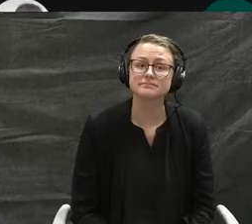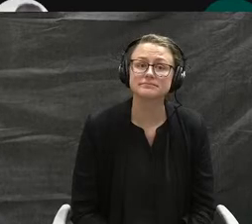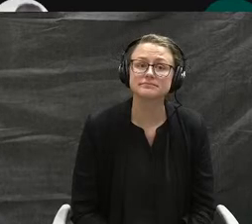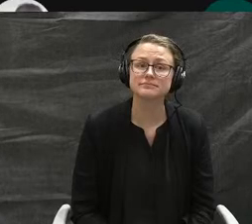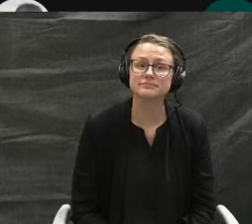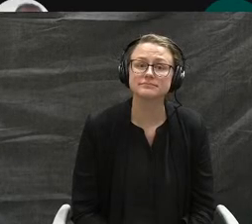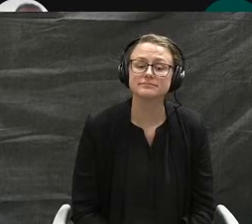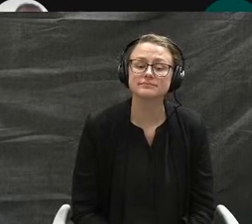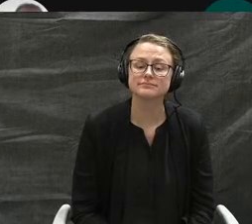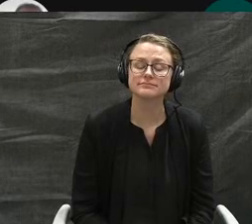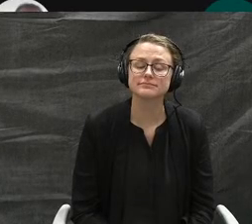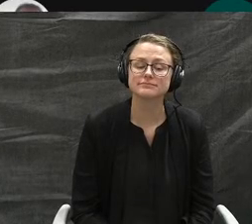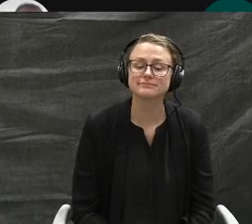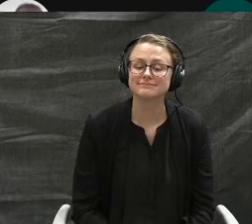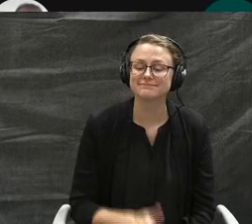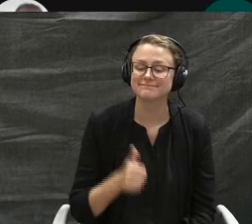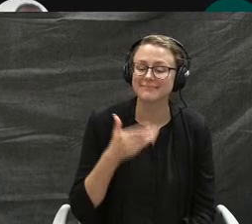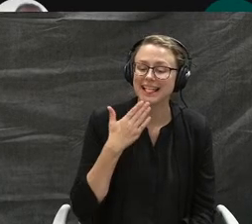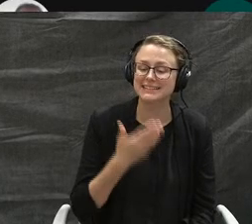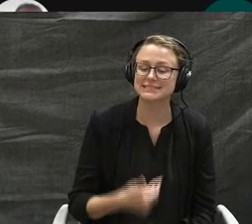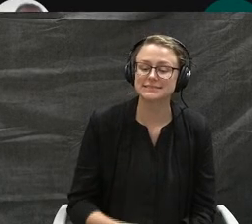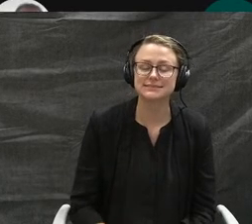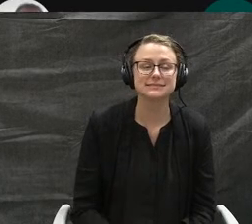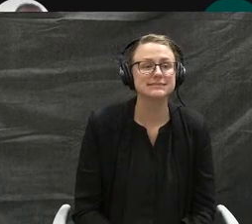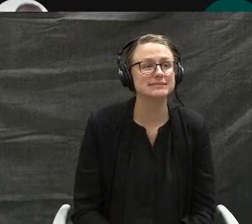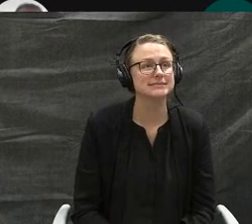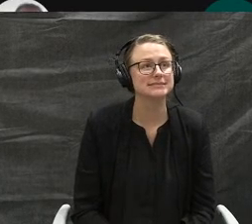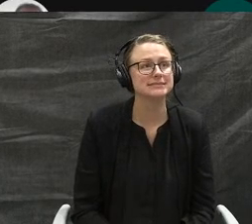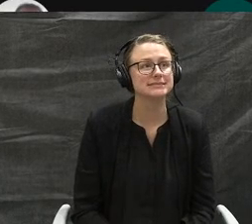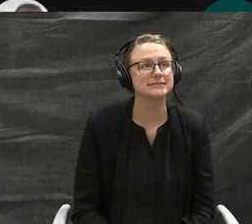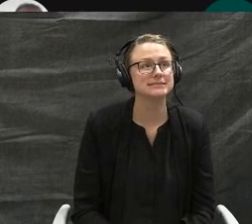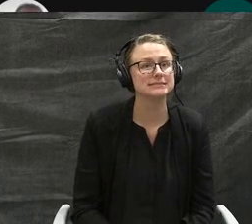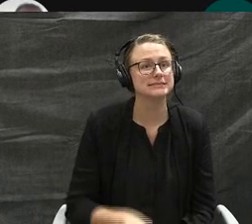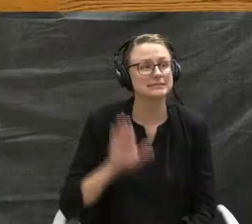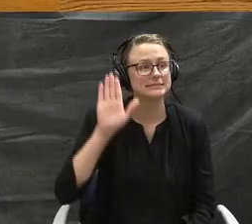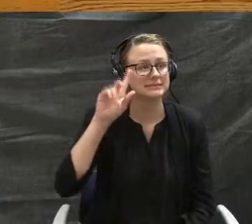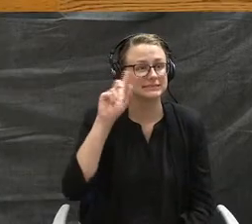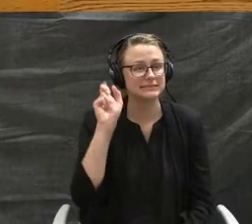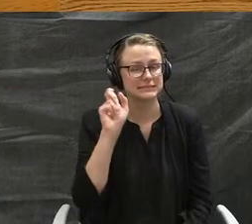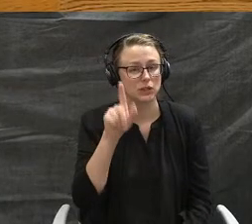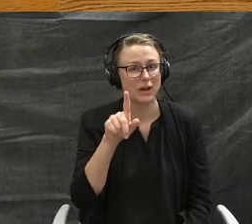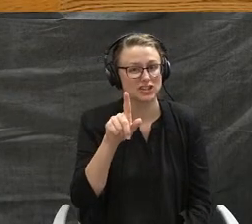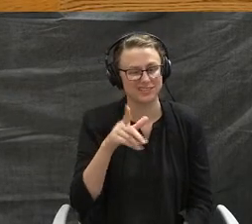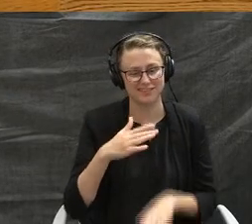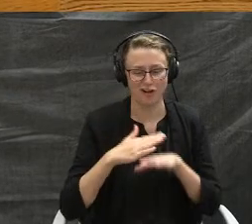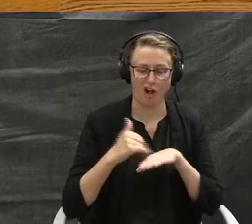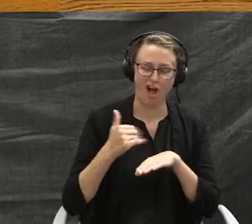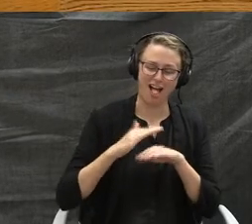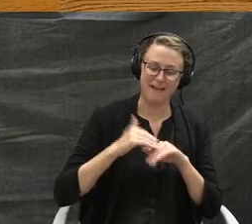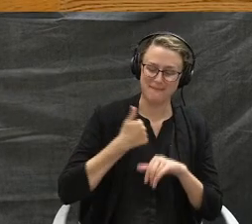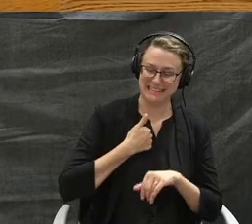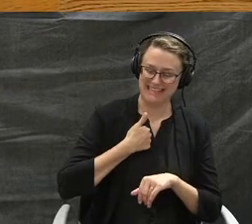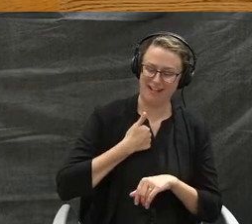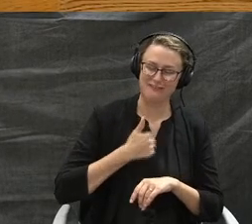Thanks. I have a question I'm going to call in myself here for a second